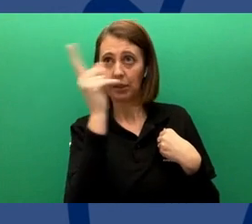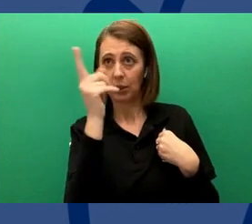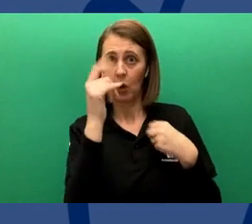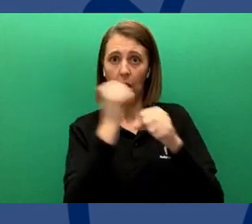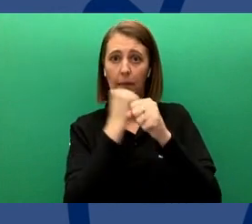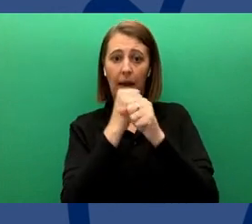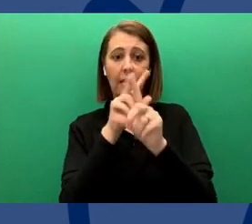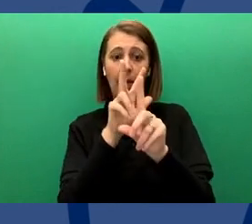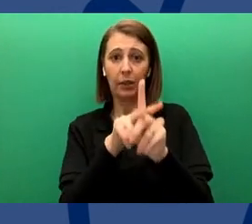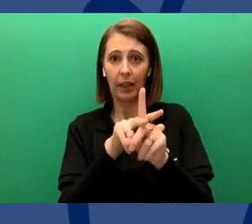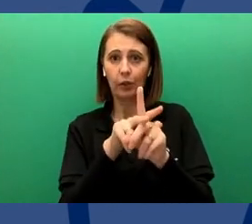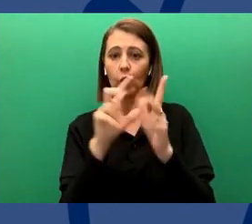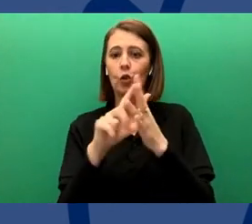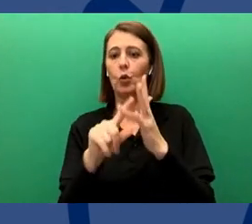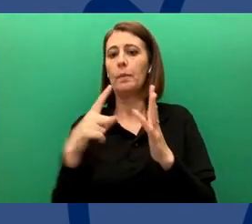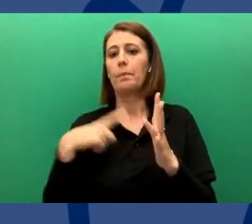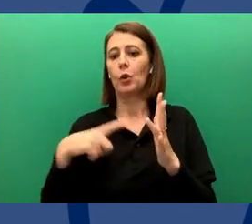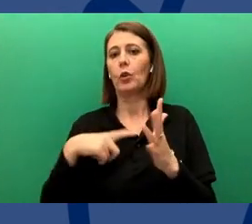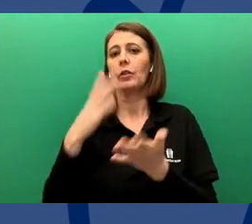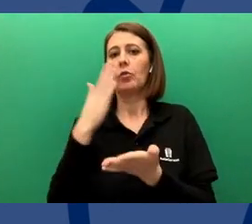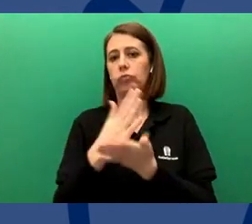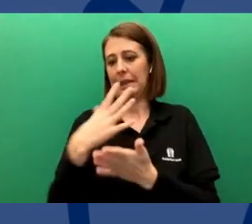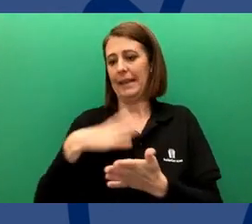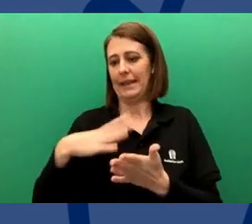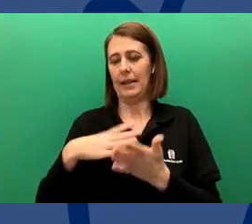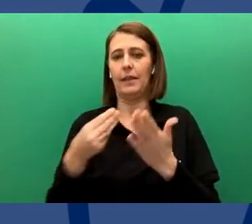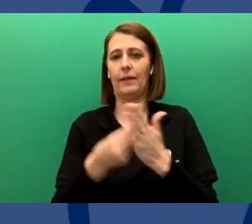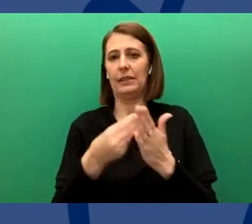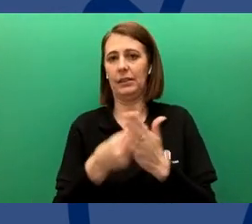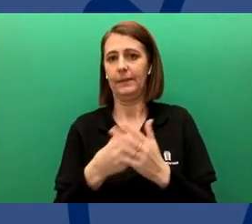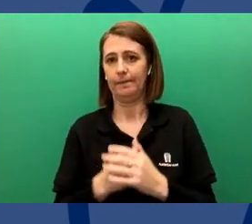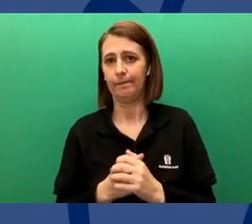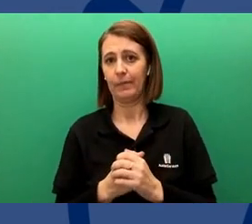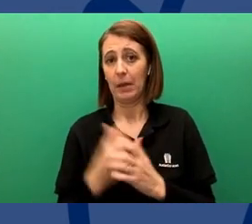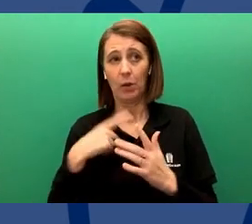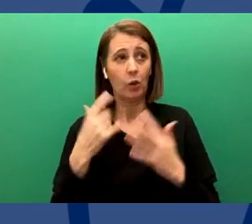it because they really need the funds because there are so many that do. Thank you.